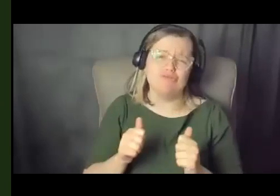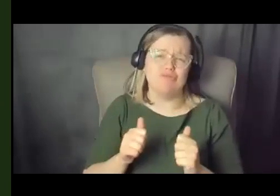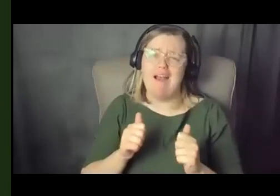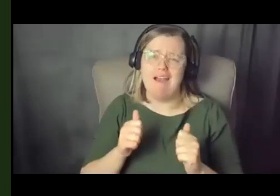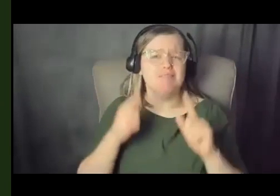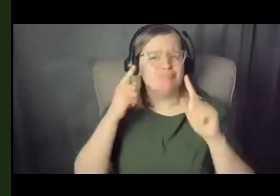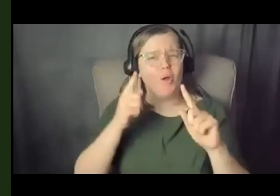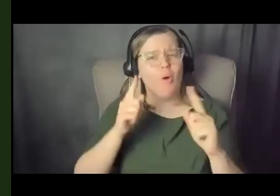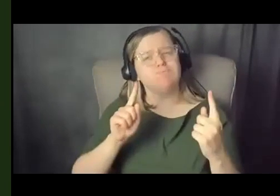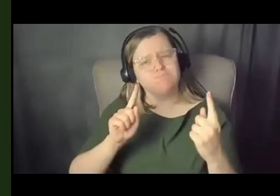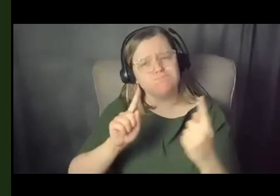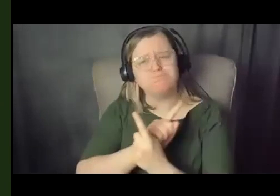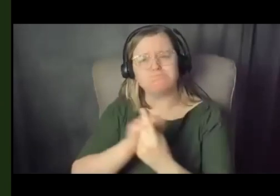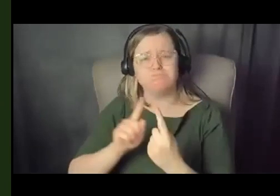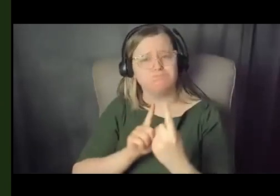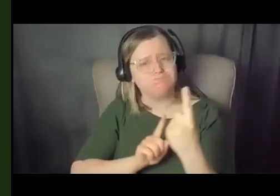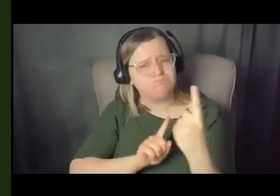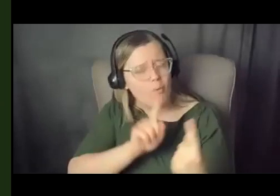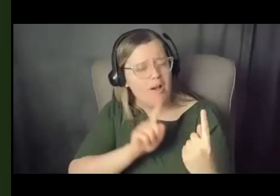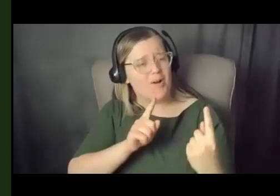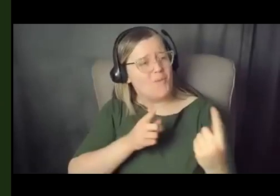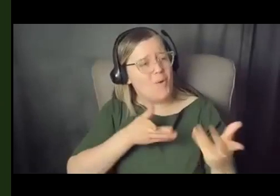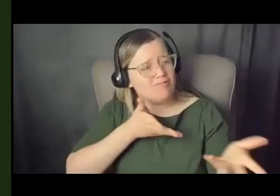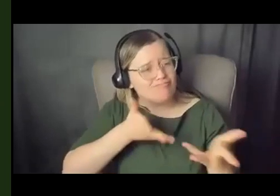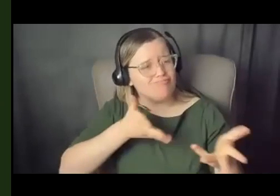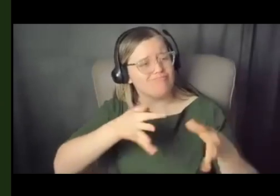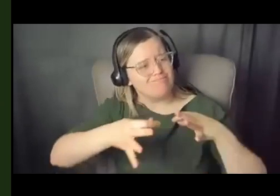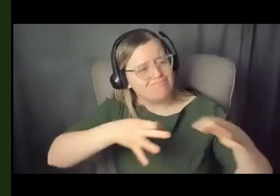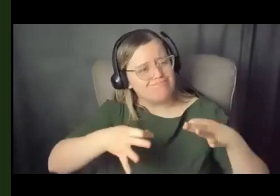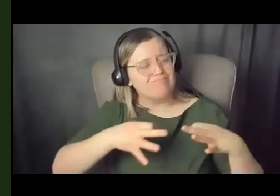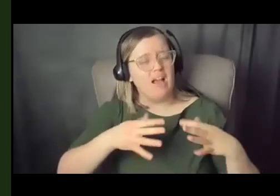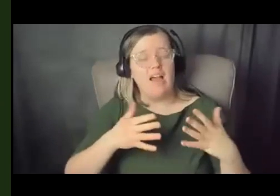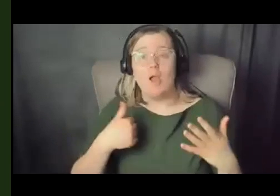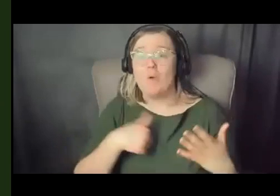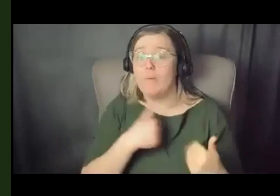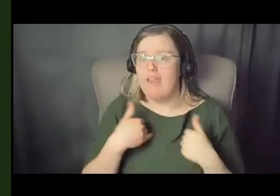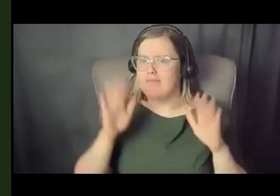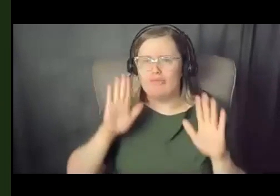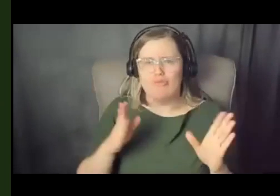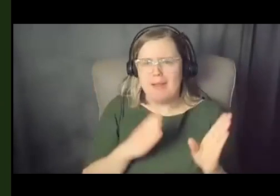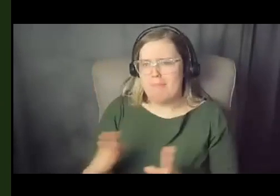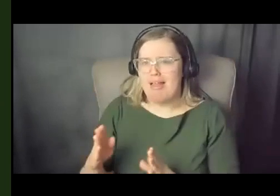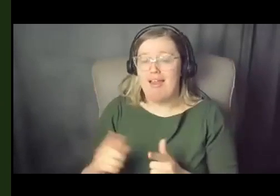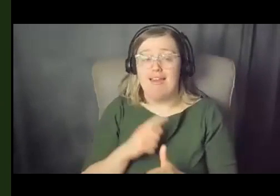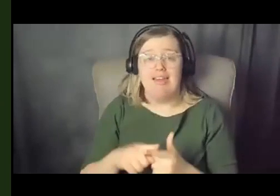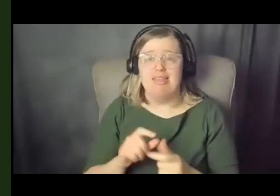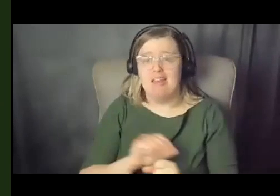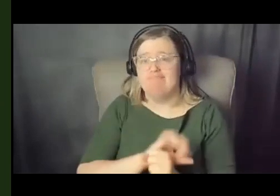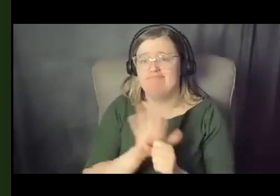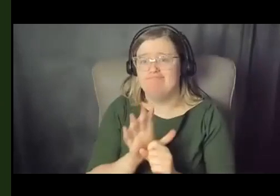conversations and spend time walking people through things, and we had great plans until the COVID situation hit.